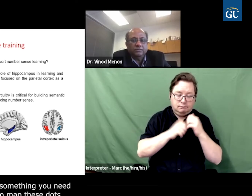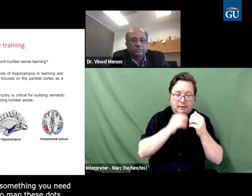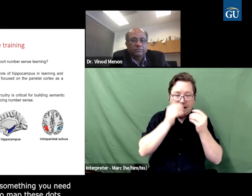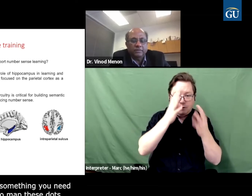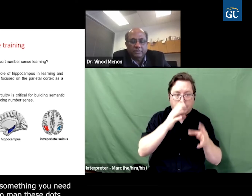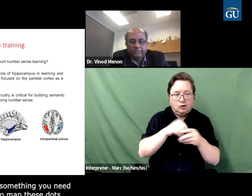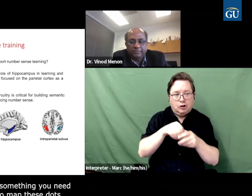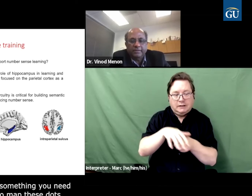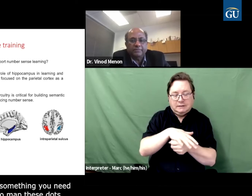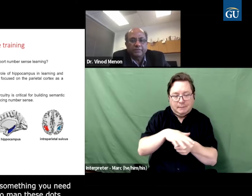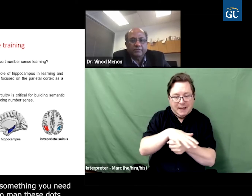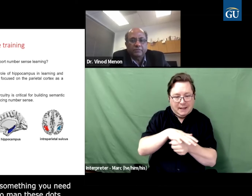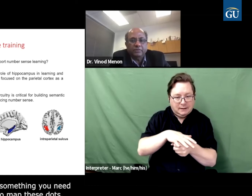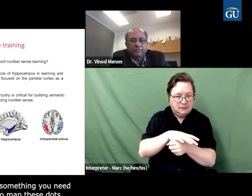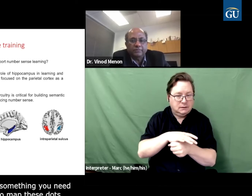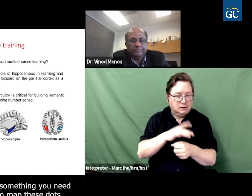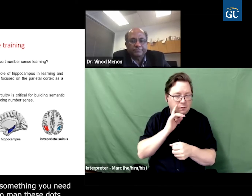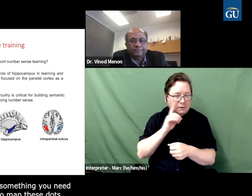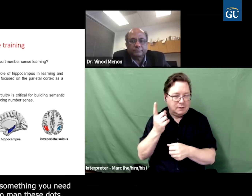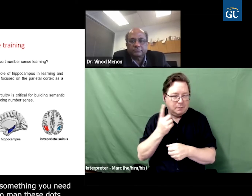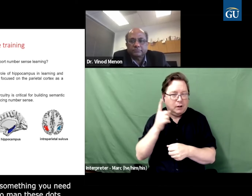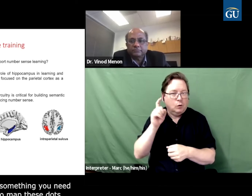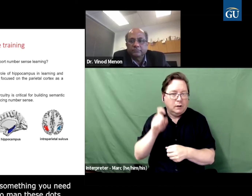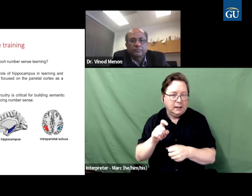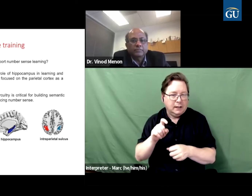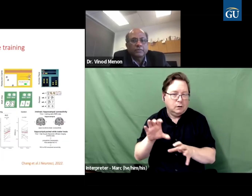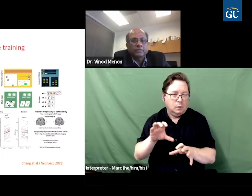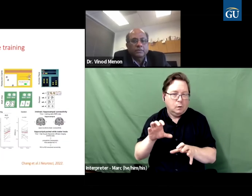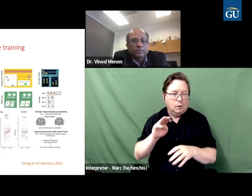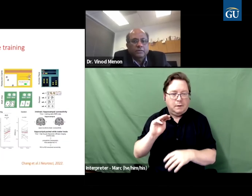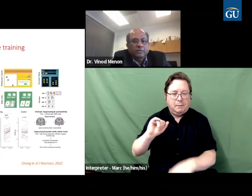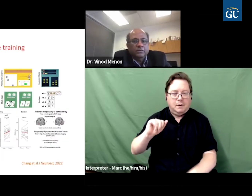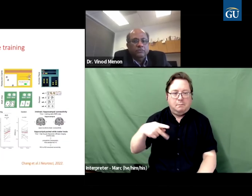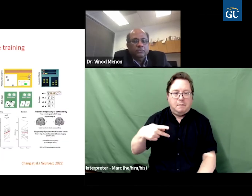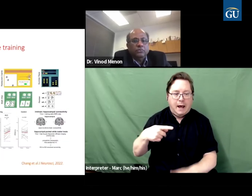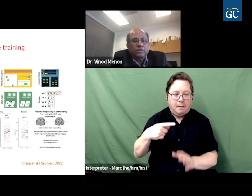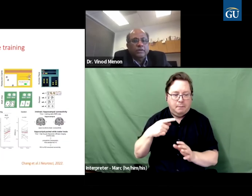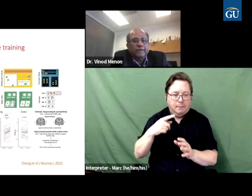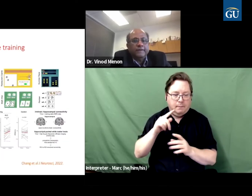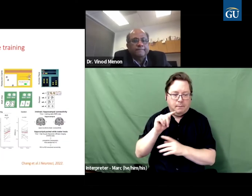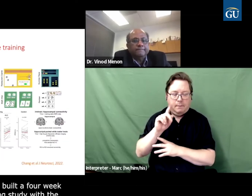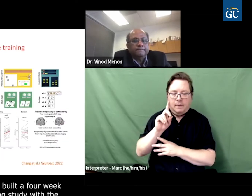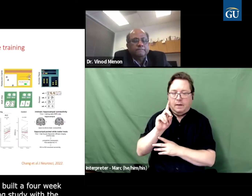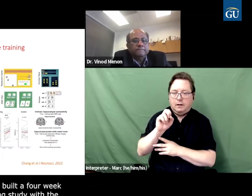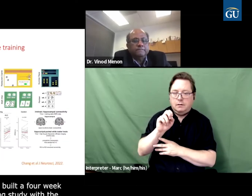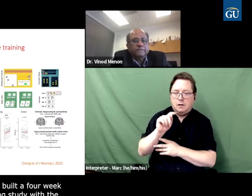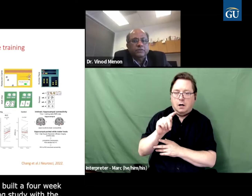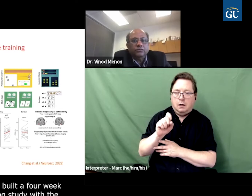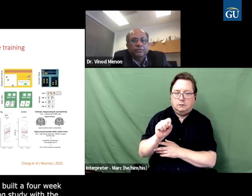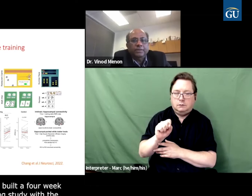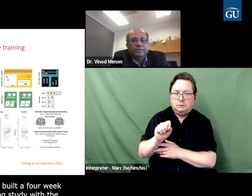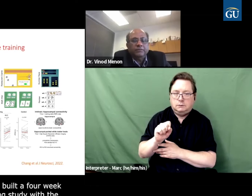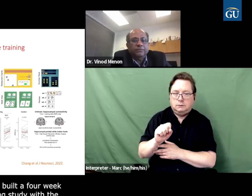something you need to do to map these darts so